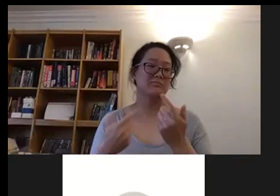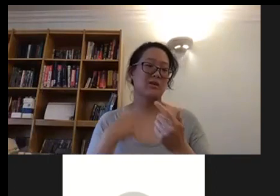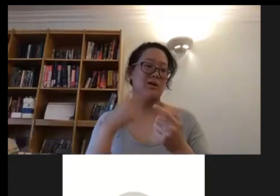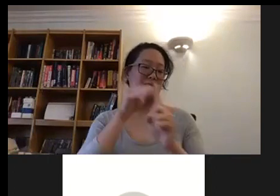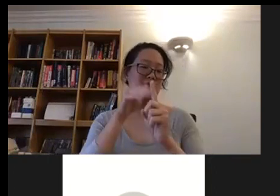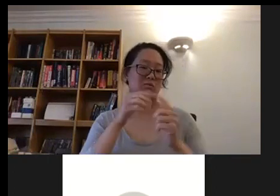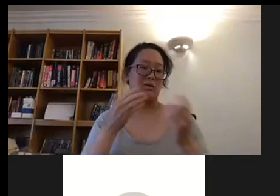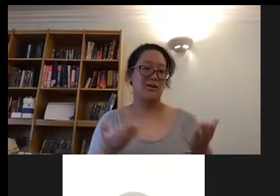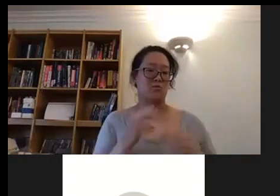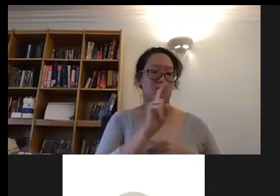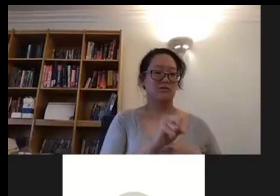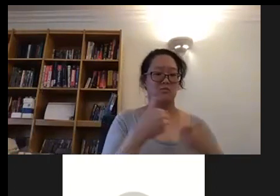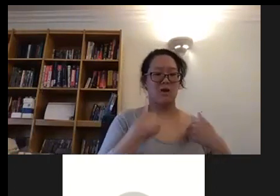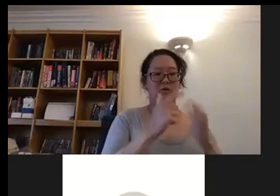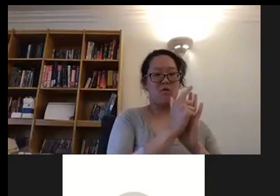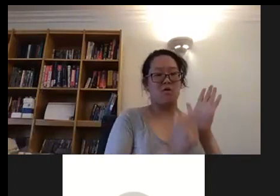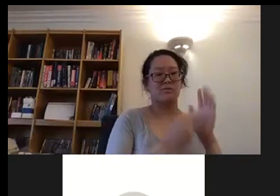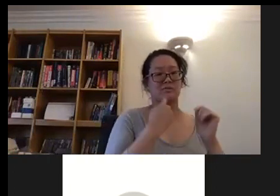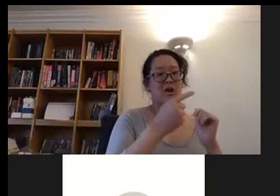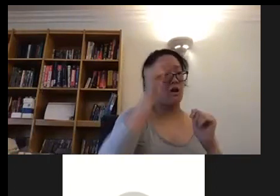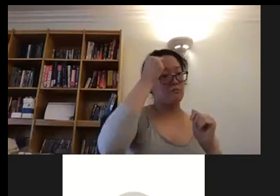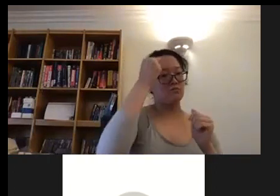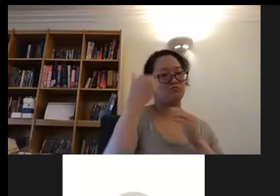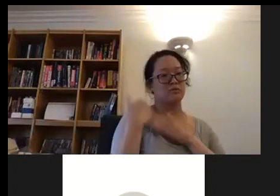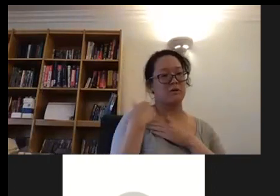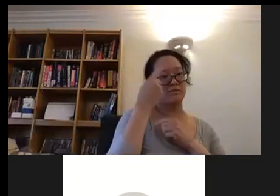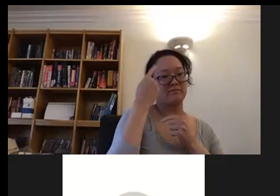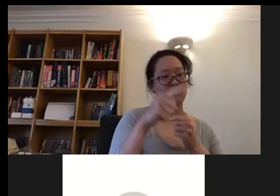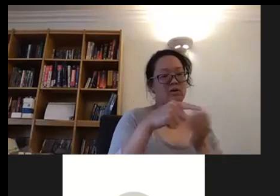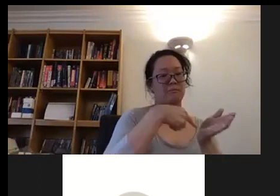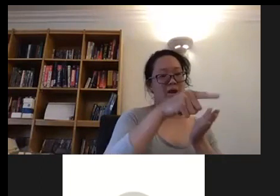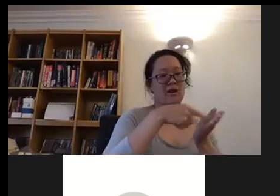has been paying for interpreters and there's a law that said that